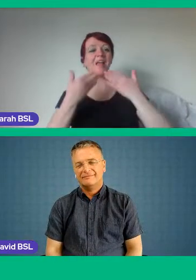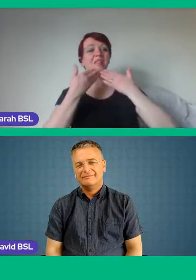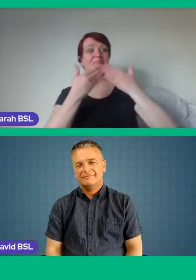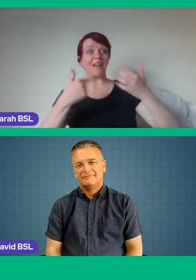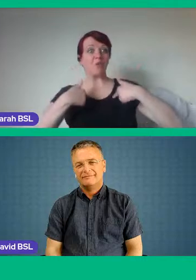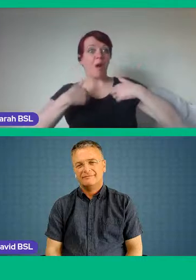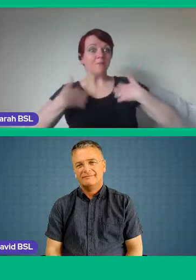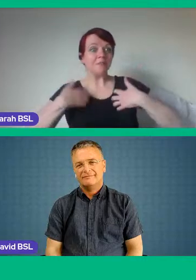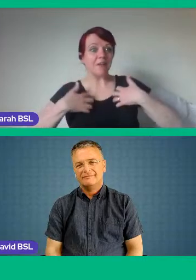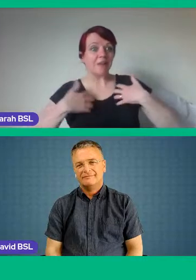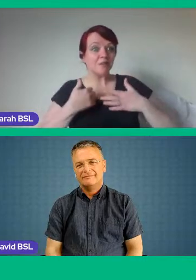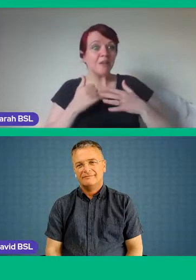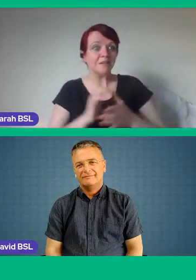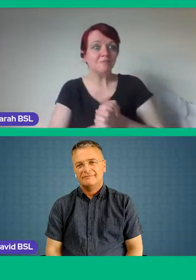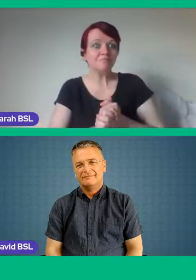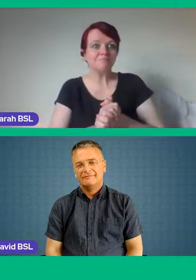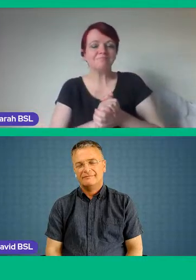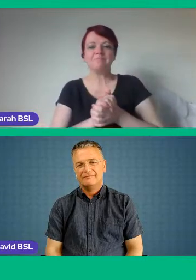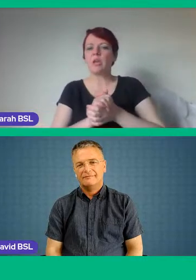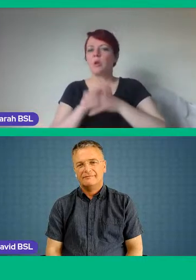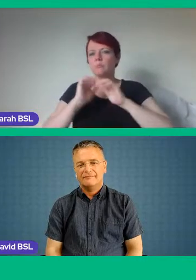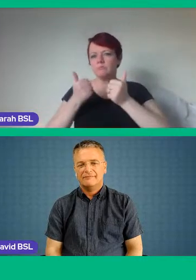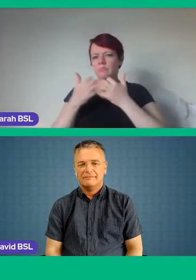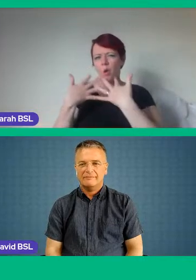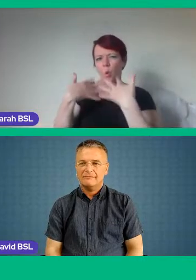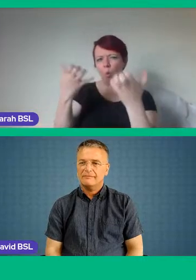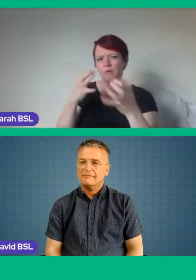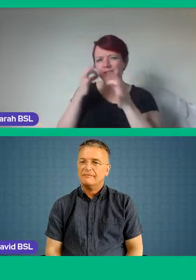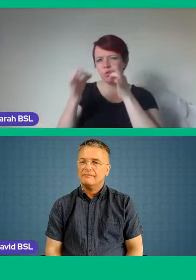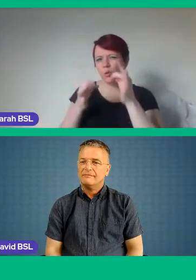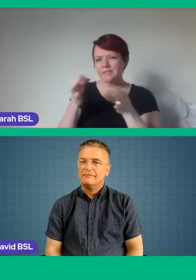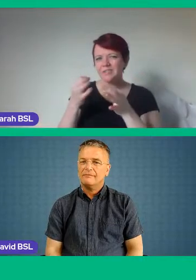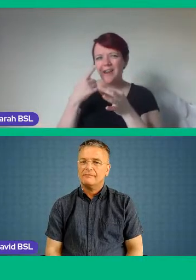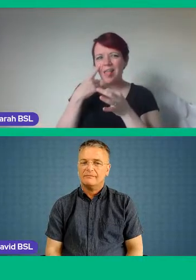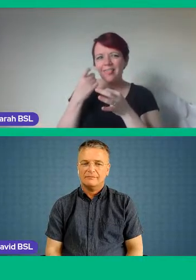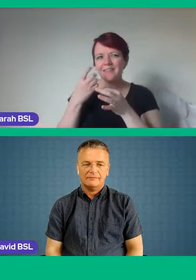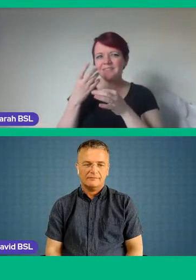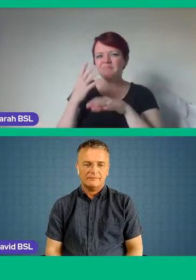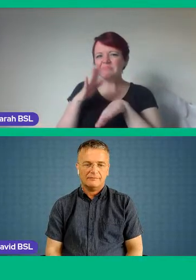OK, I will move on to audience questions now. We have time for a couple.